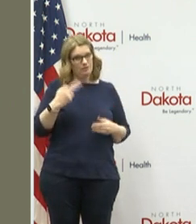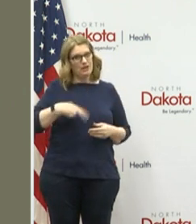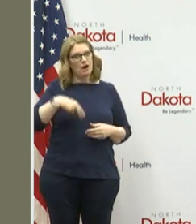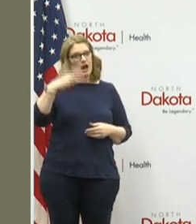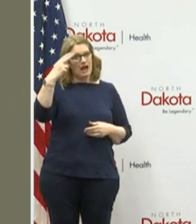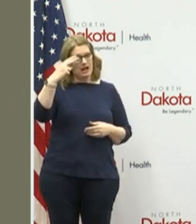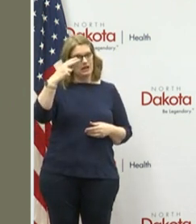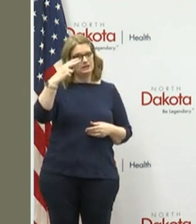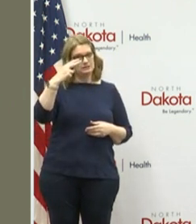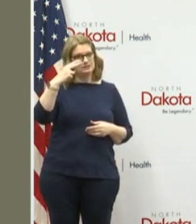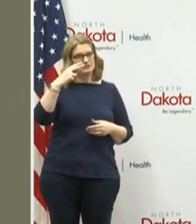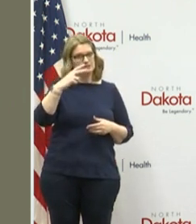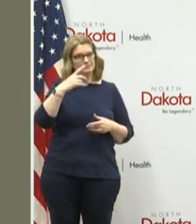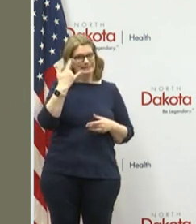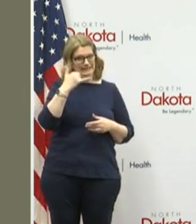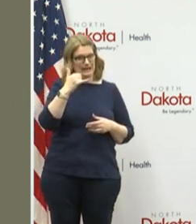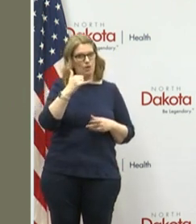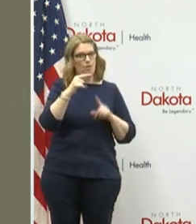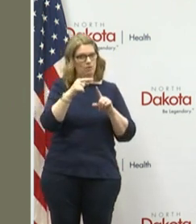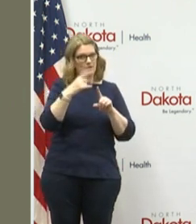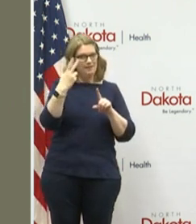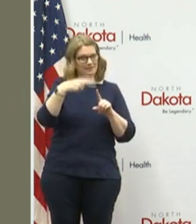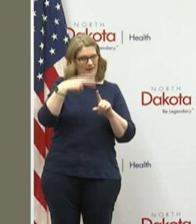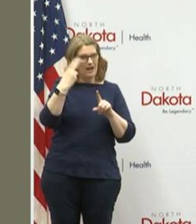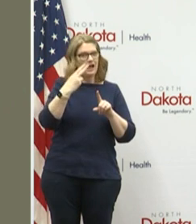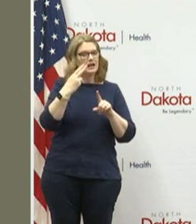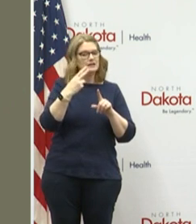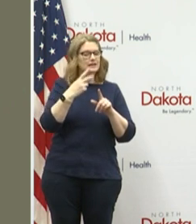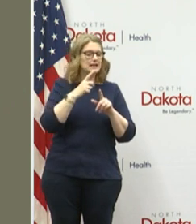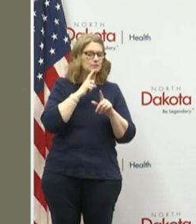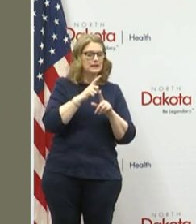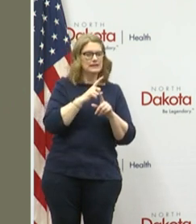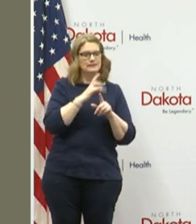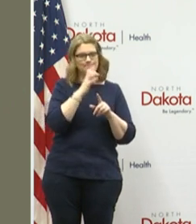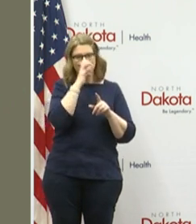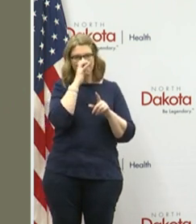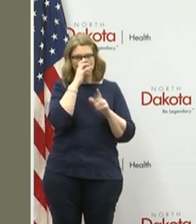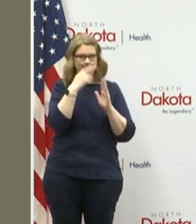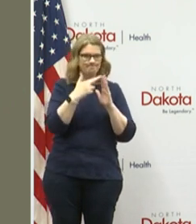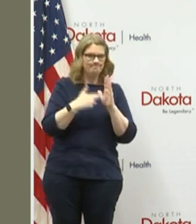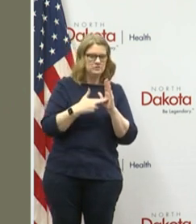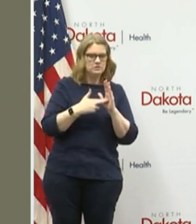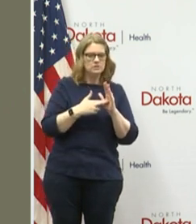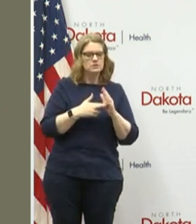ALL SKILLED NURSING AND ASSISTED LIVING FACILITIES IN NORTH DAKOTA ARE CONSIDERED TO BE IN THE HIGHEST LEVEL OF